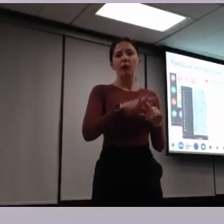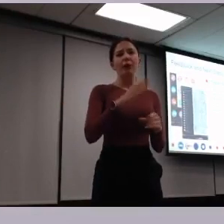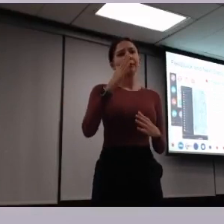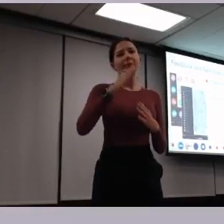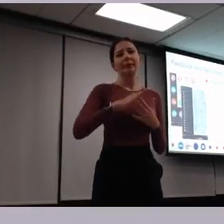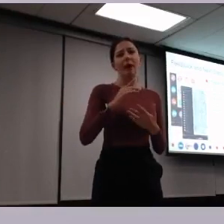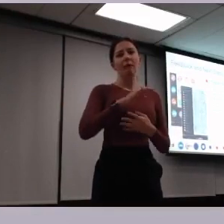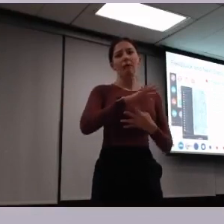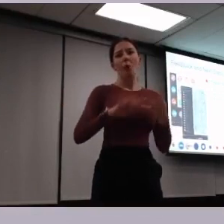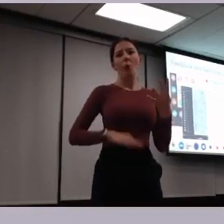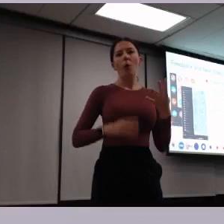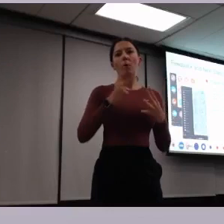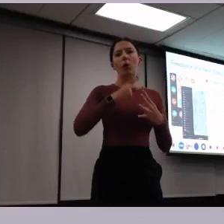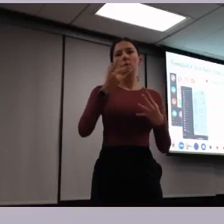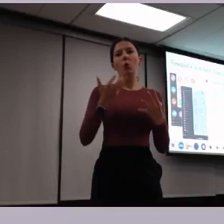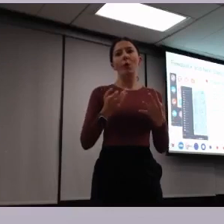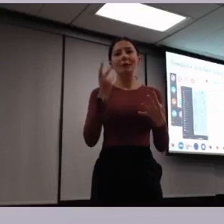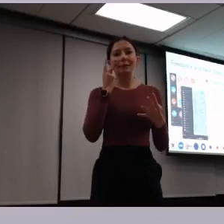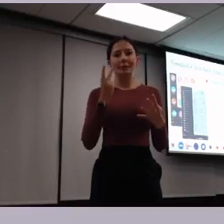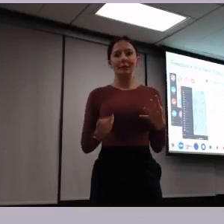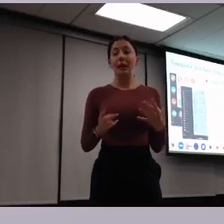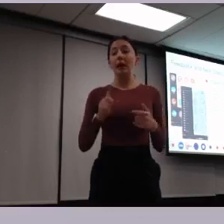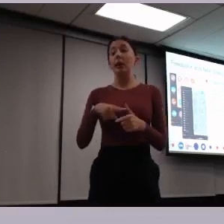And then we have a mapping exercise where you would correspond